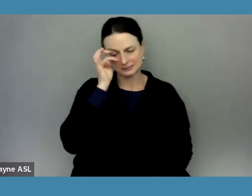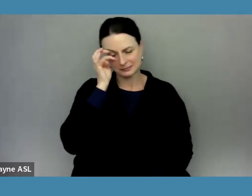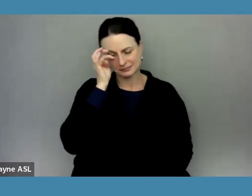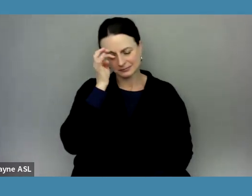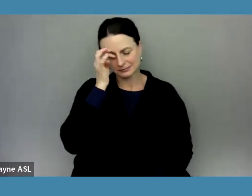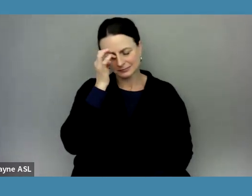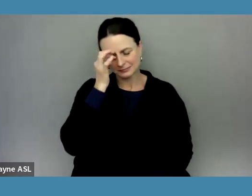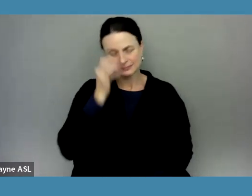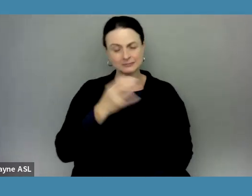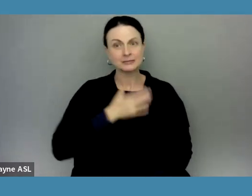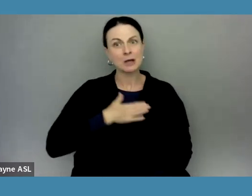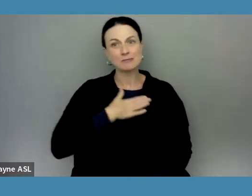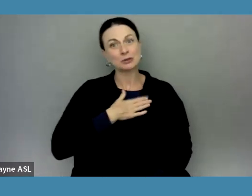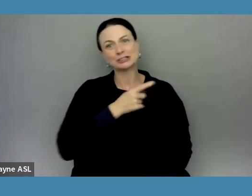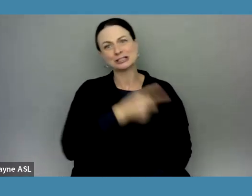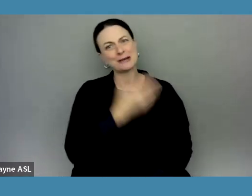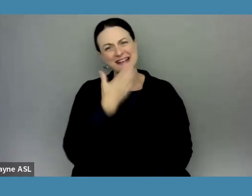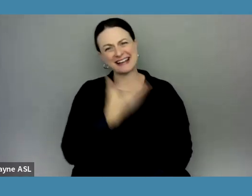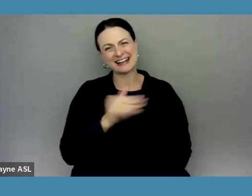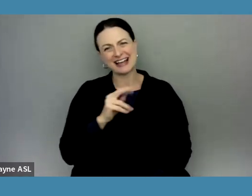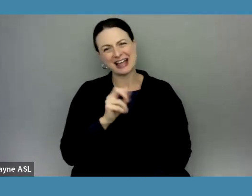You're getting a lot of thanks in the chat as well.